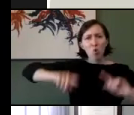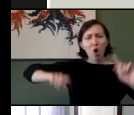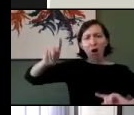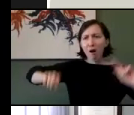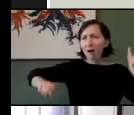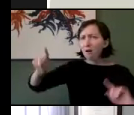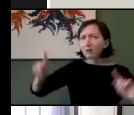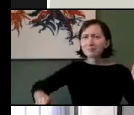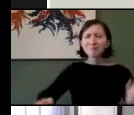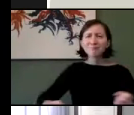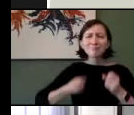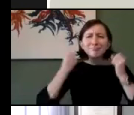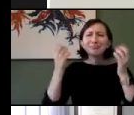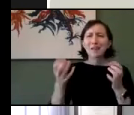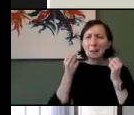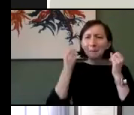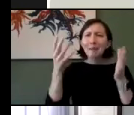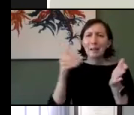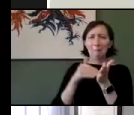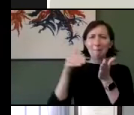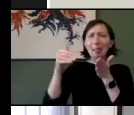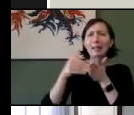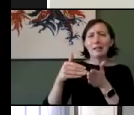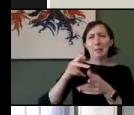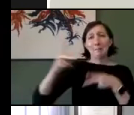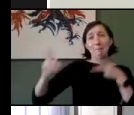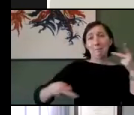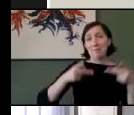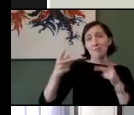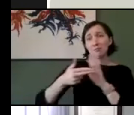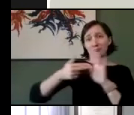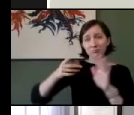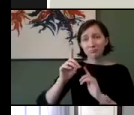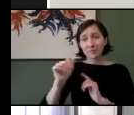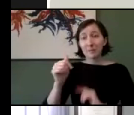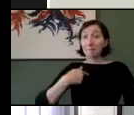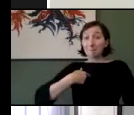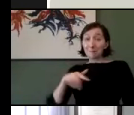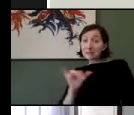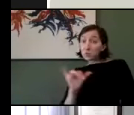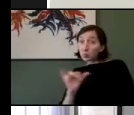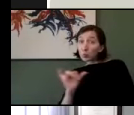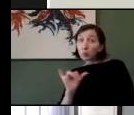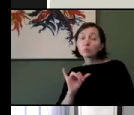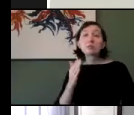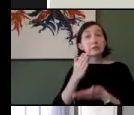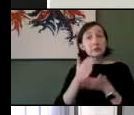with all types of disabilities. I'm one of those folks. Not all disabilities are visible.